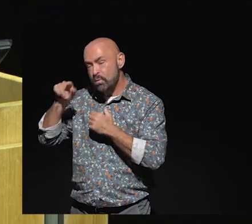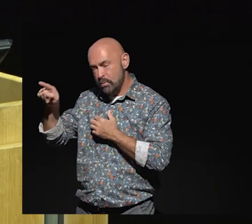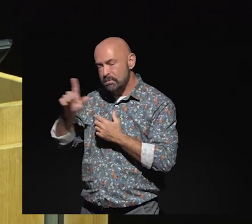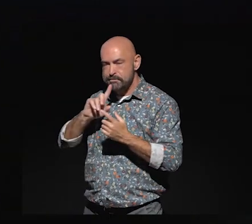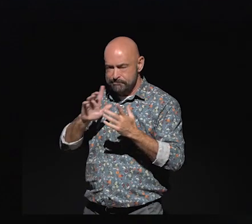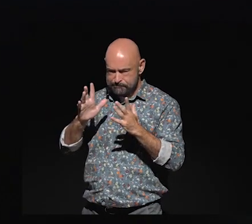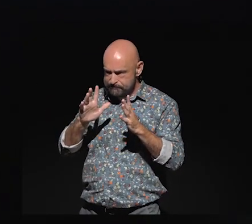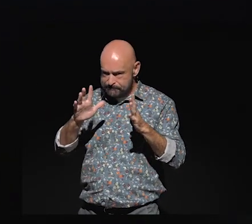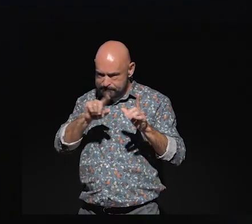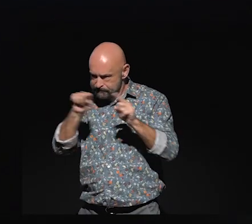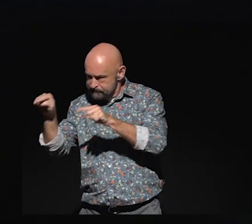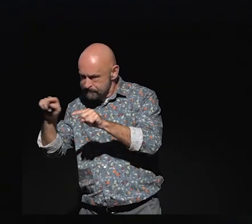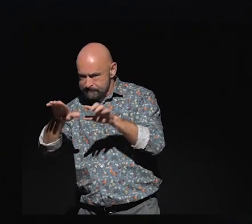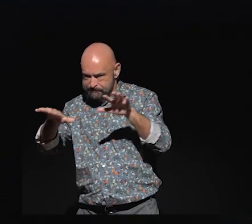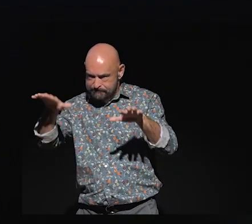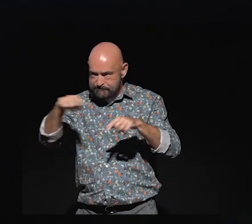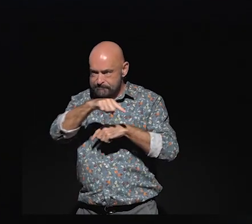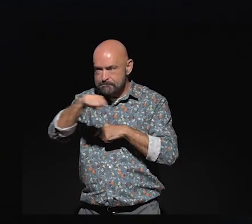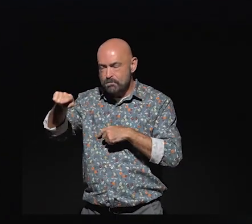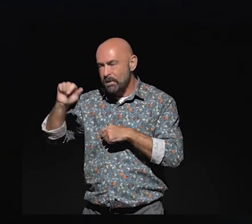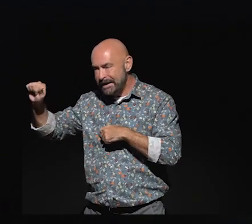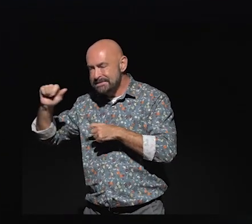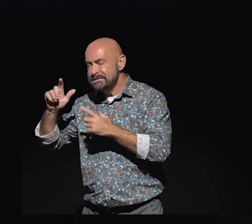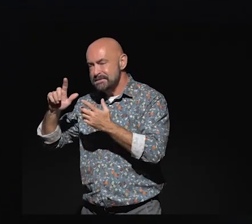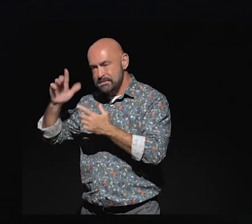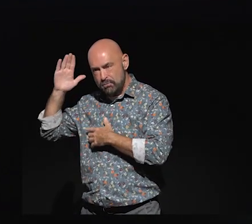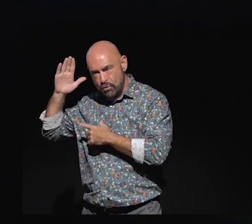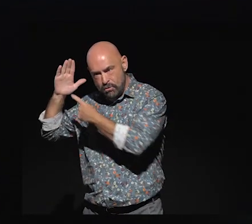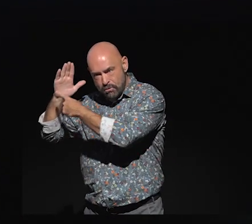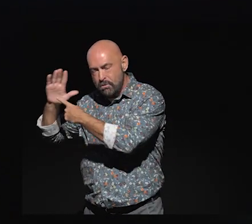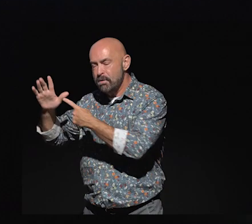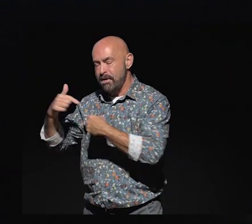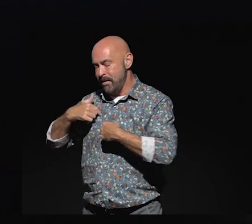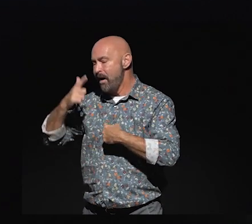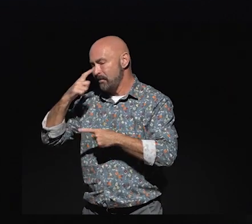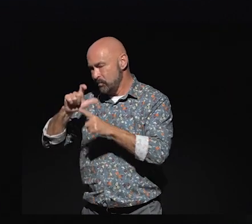almost as if to say, in his own mirror reflection and so much else, "I can work with this.